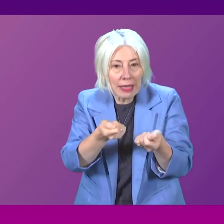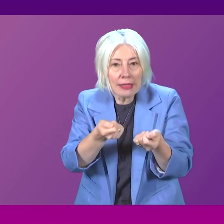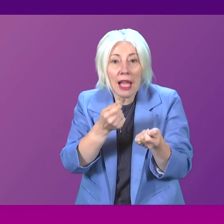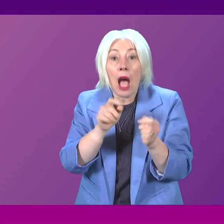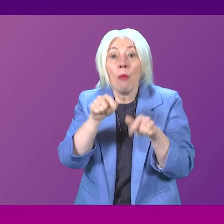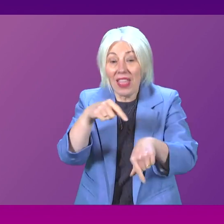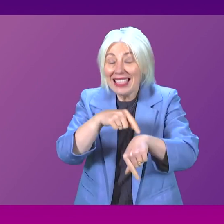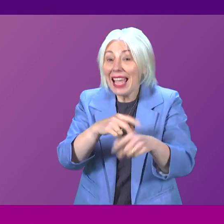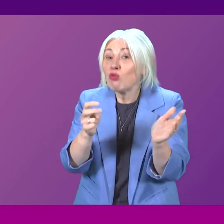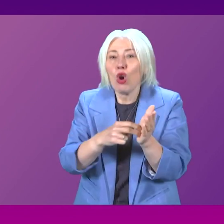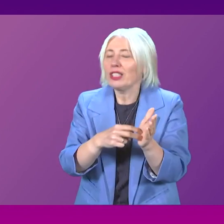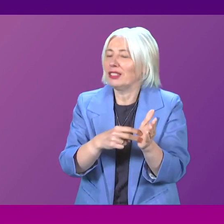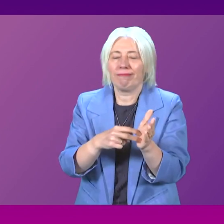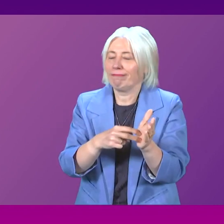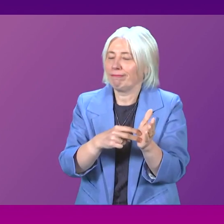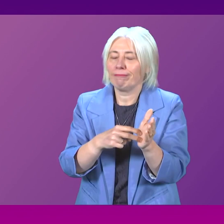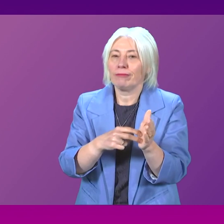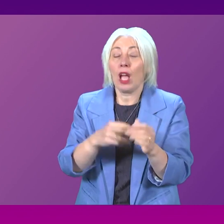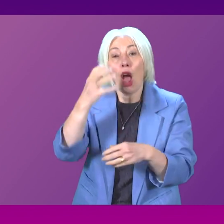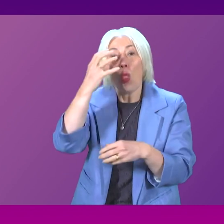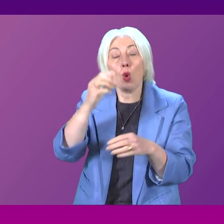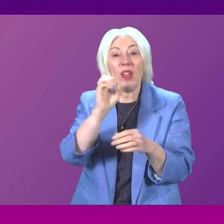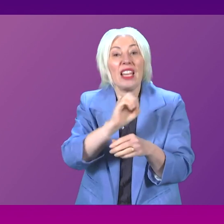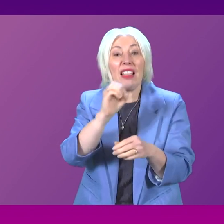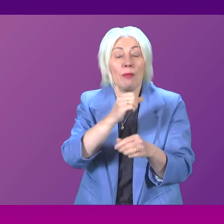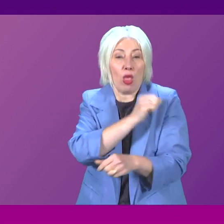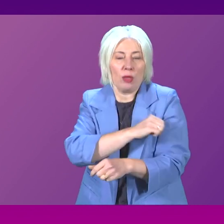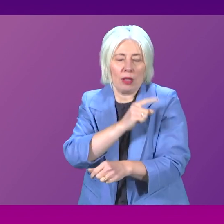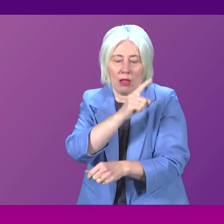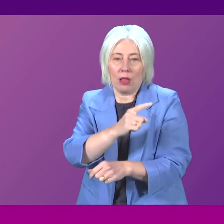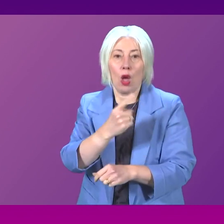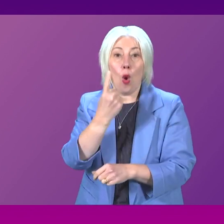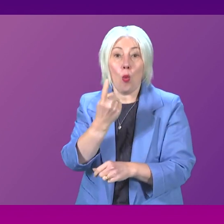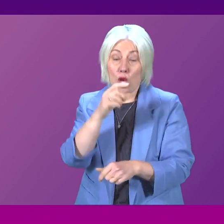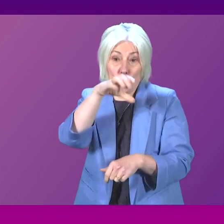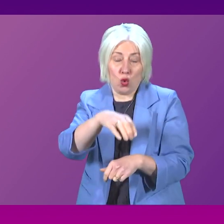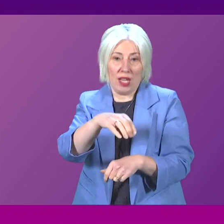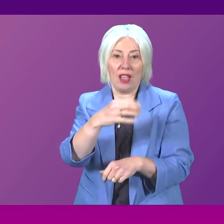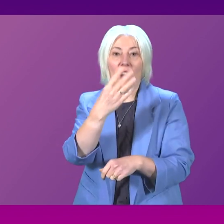At the Queen Elizabeth hospital, in one unit, on one night this week, 48 patients spent